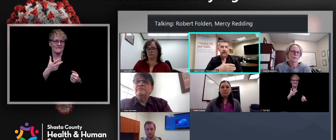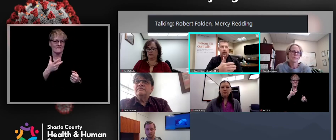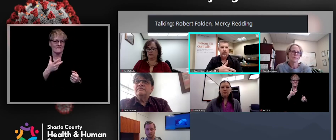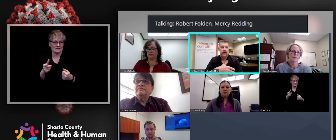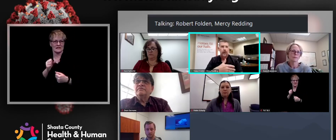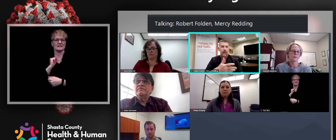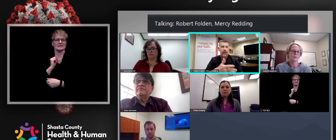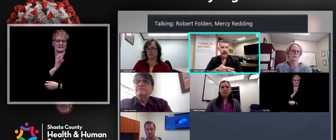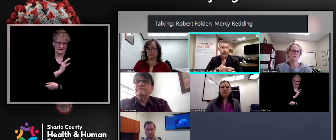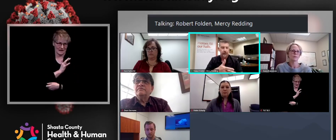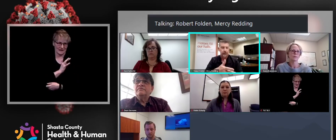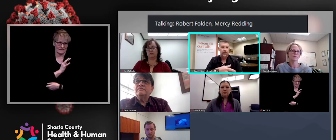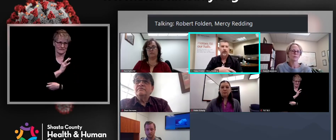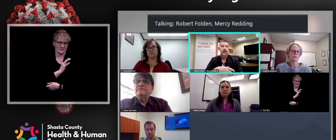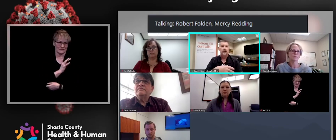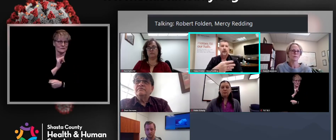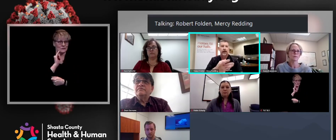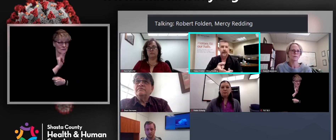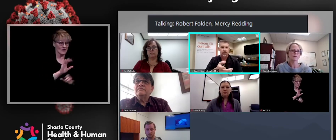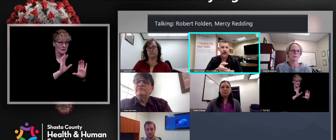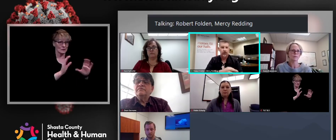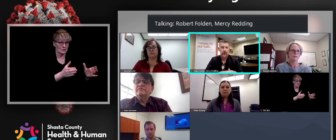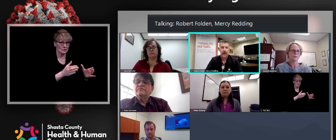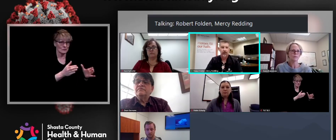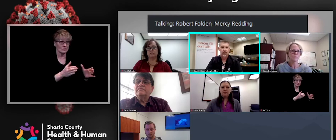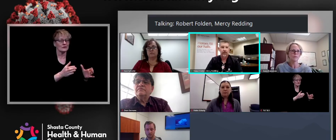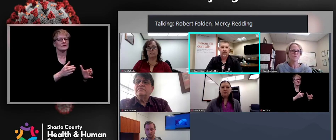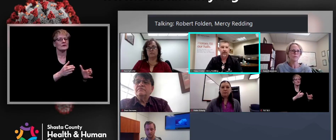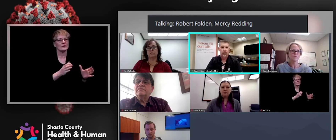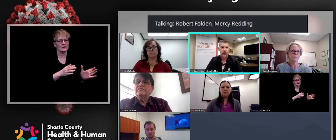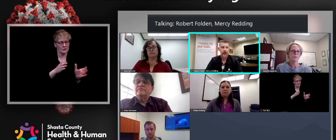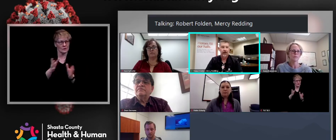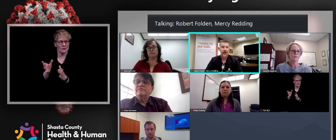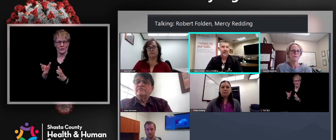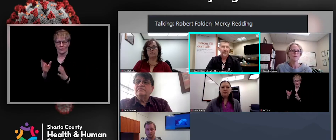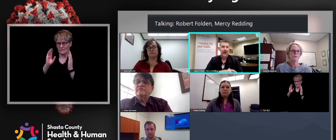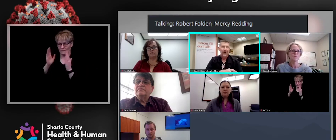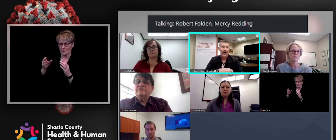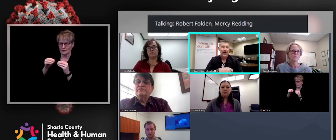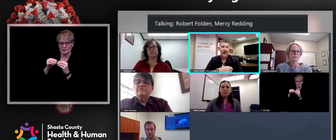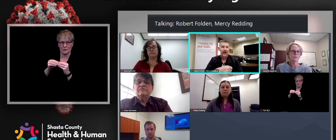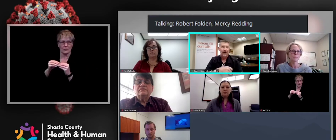moving more into a maintenance mode. So as I've shared with many people before, I think